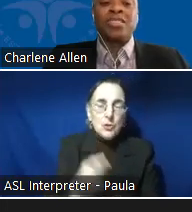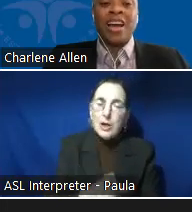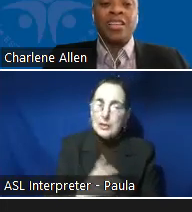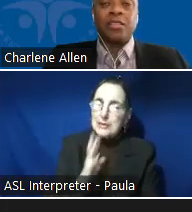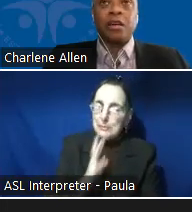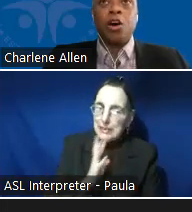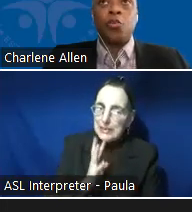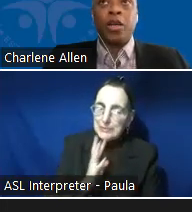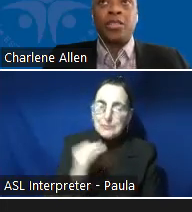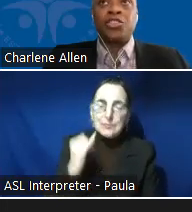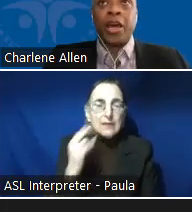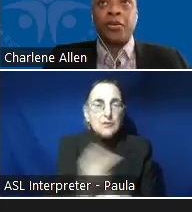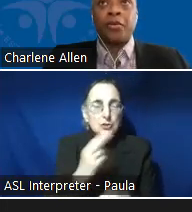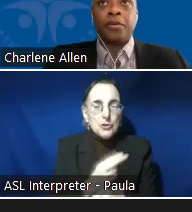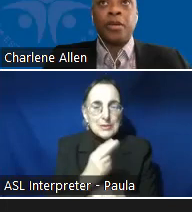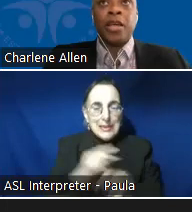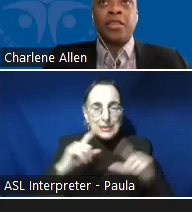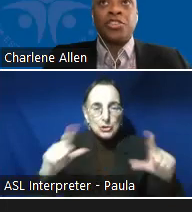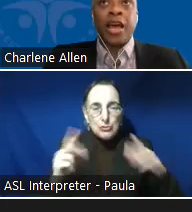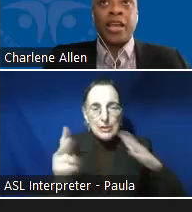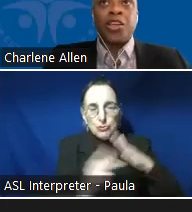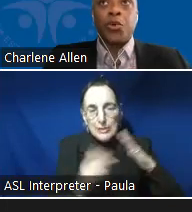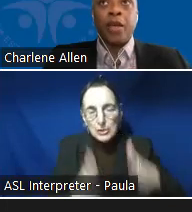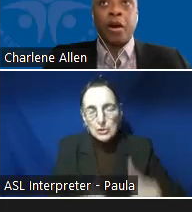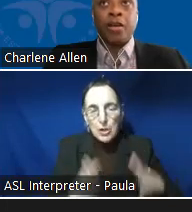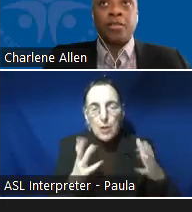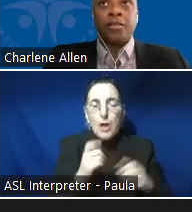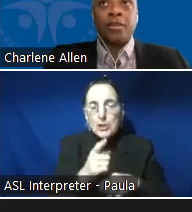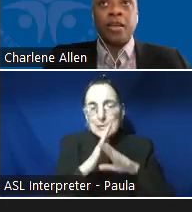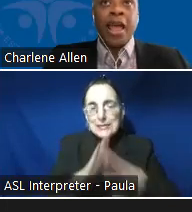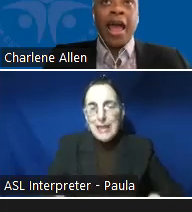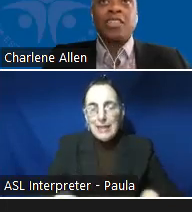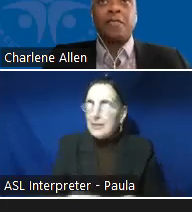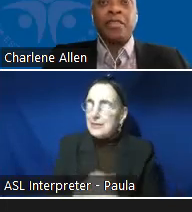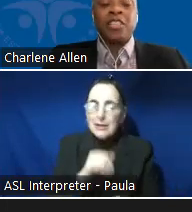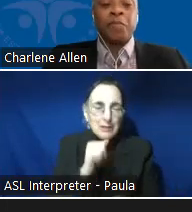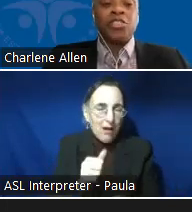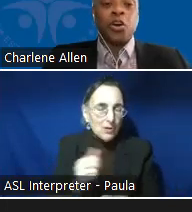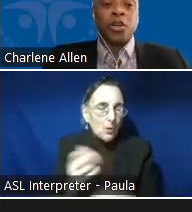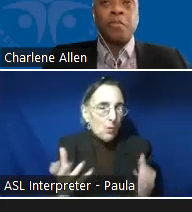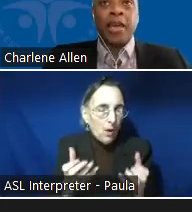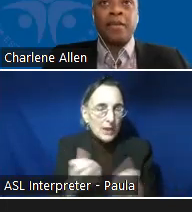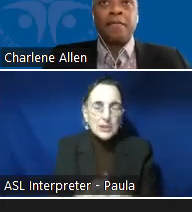silence unwanted chatter, the chat and Q&A boxes, activate the speech on demand